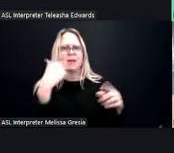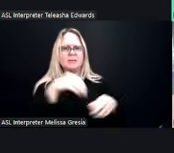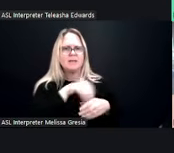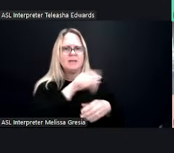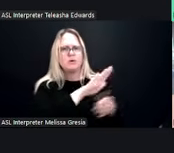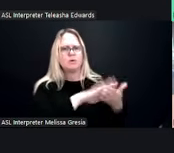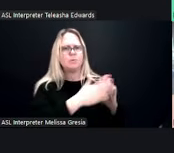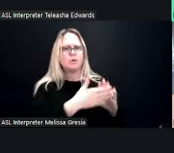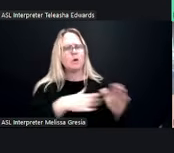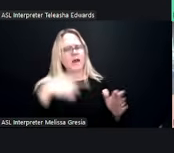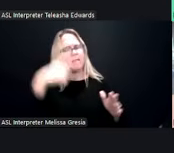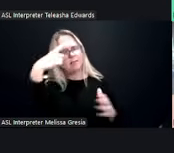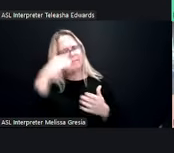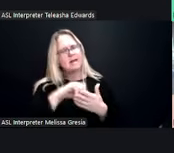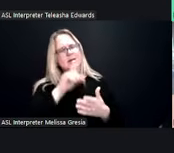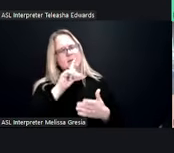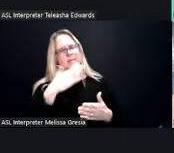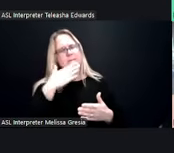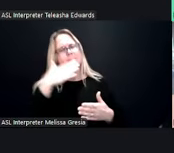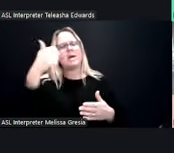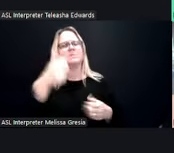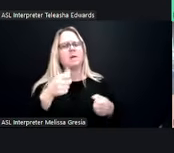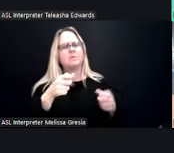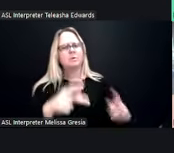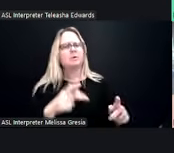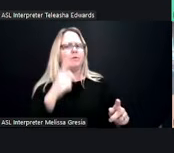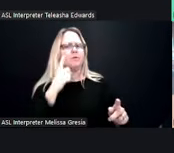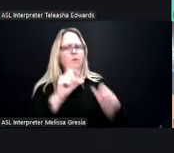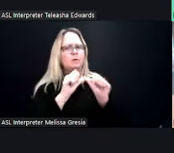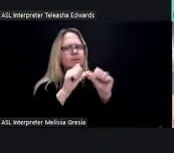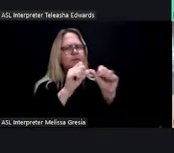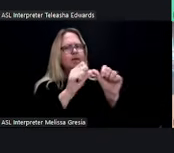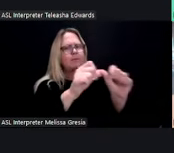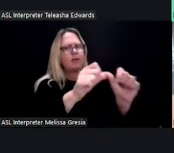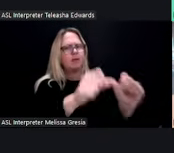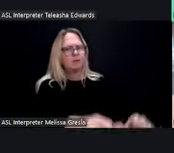believe that's going to be the best opportunity for sustainability and that's the reasons why